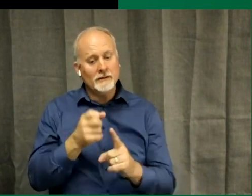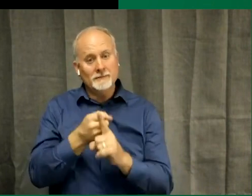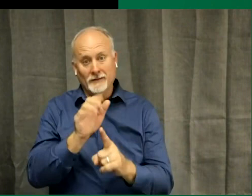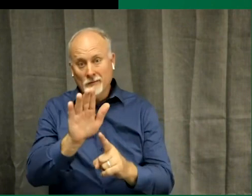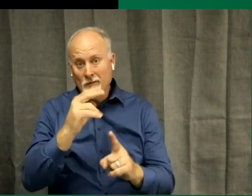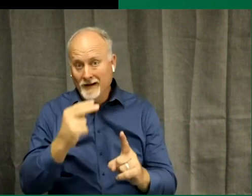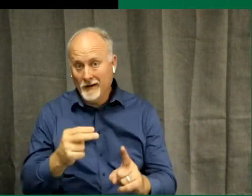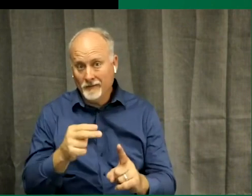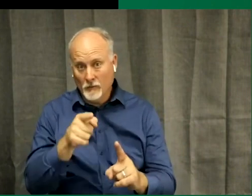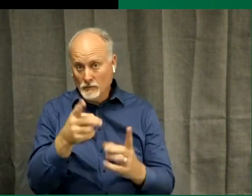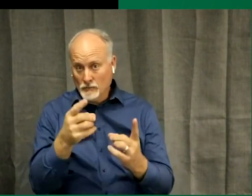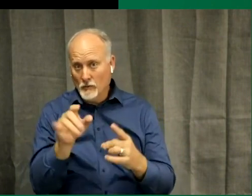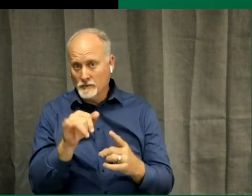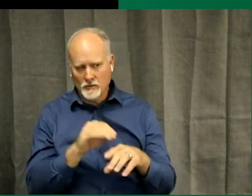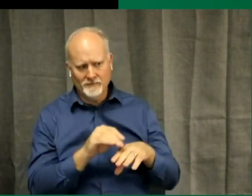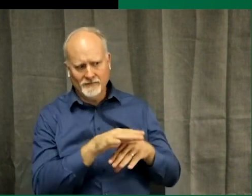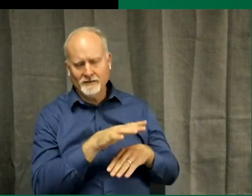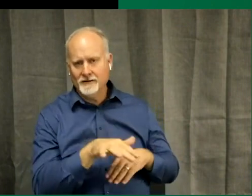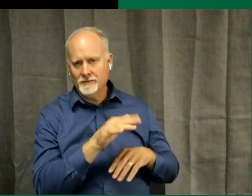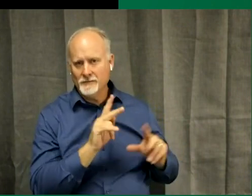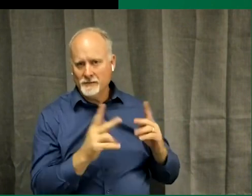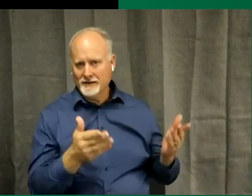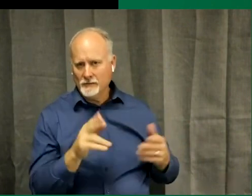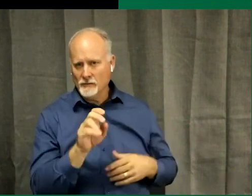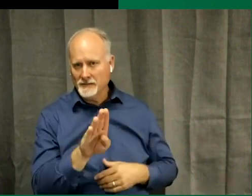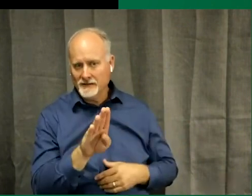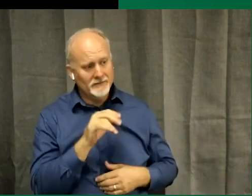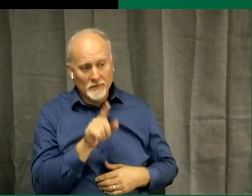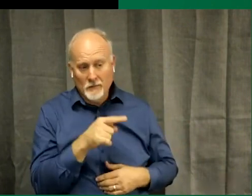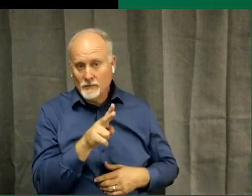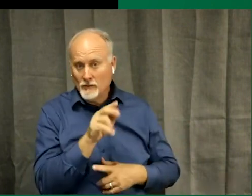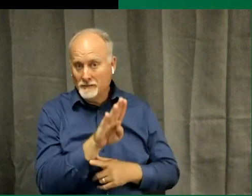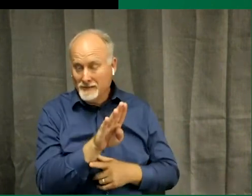health of other people around you within the uab community and not just uav as an institution